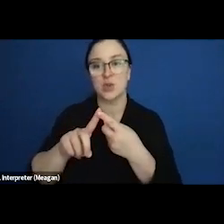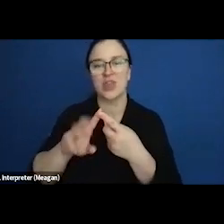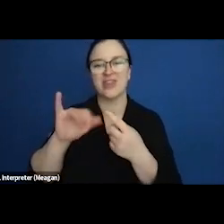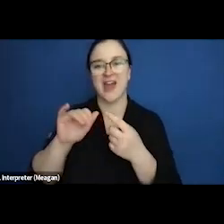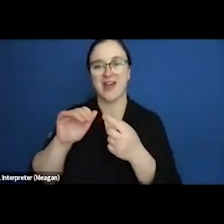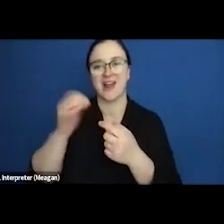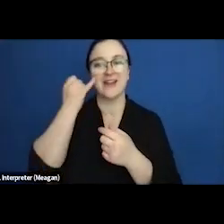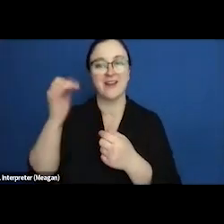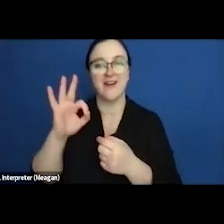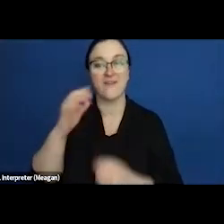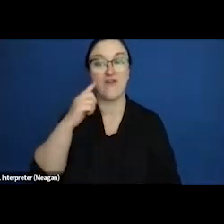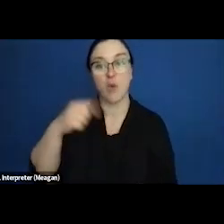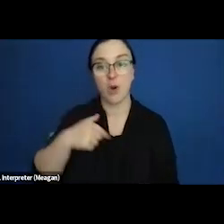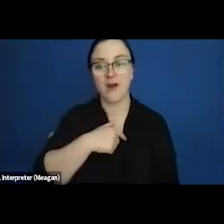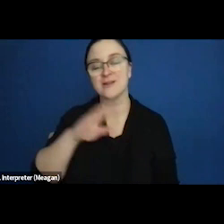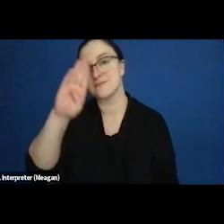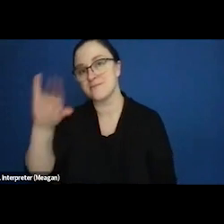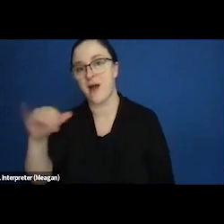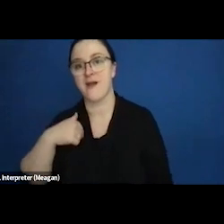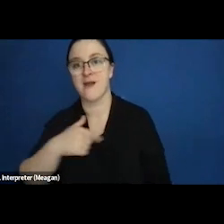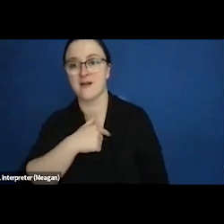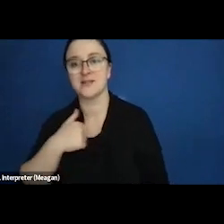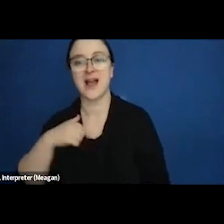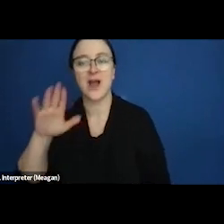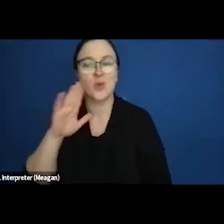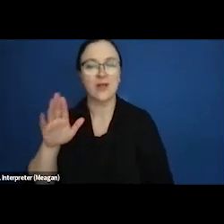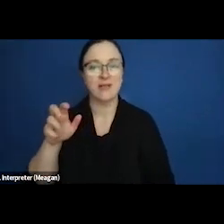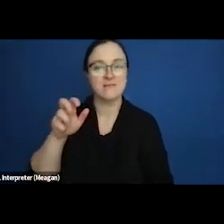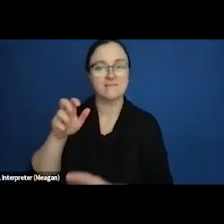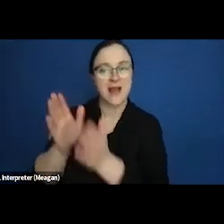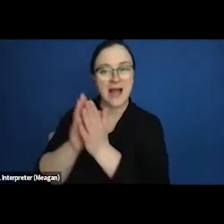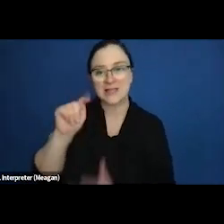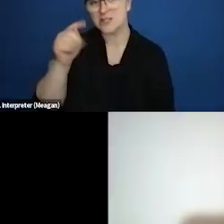And I will pull in my colleague Theresa to ask if she has anything you wanna contribute